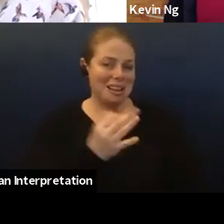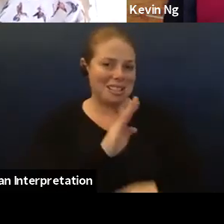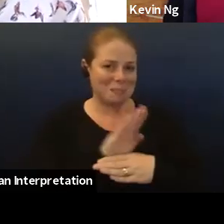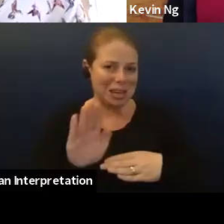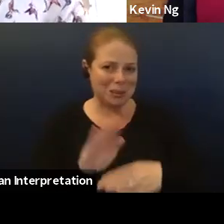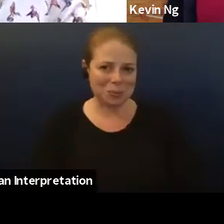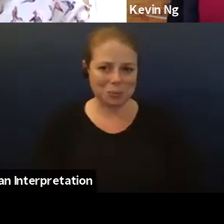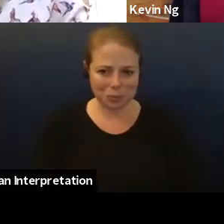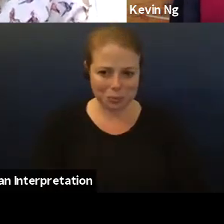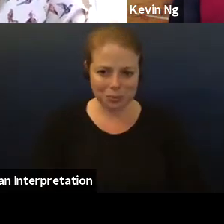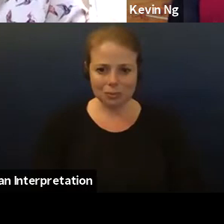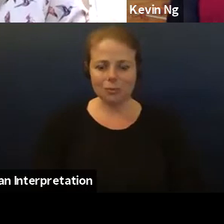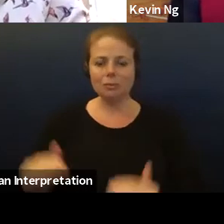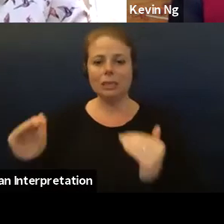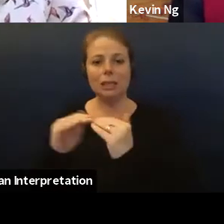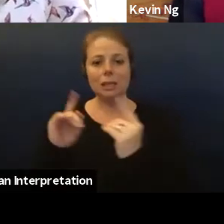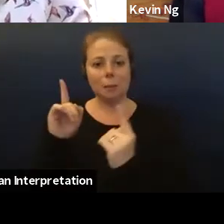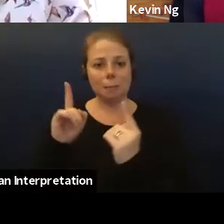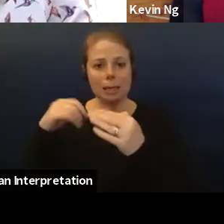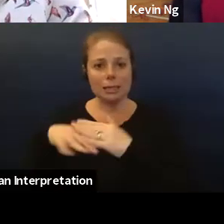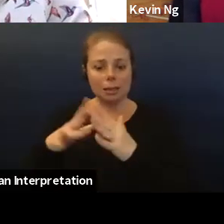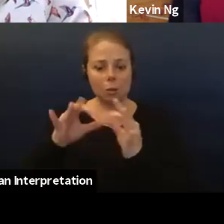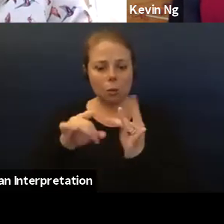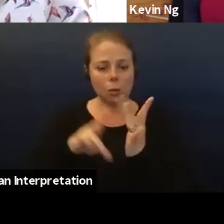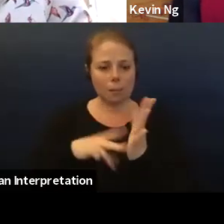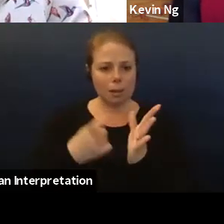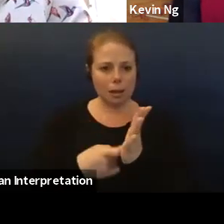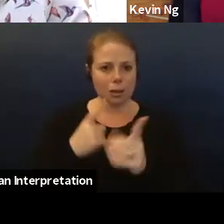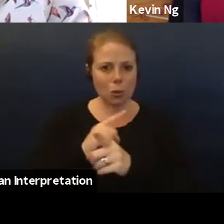spoken about other peers selected in the past who didn't know about what they were assessing